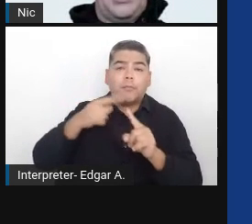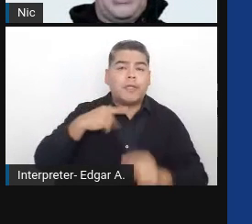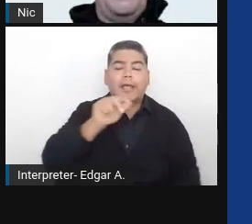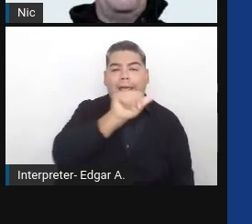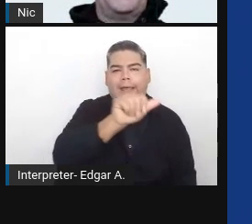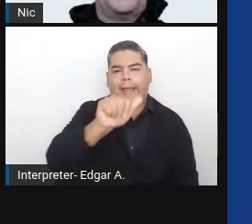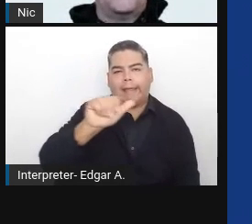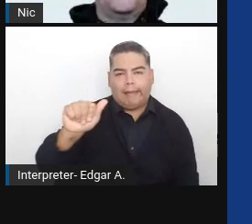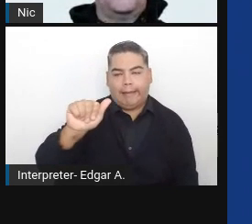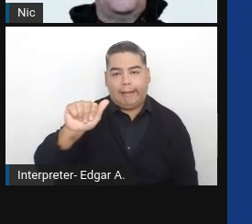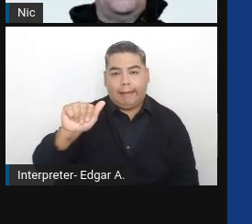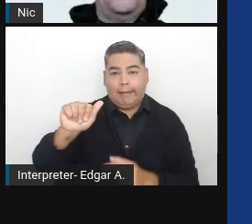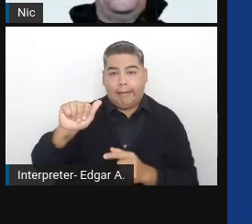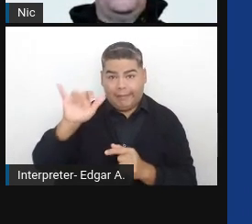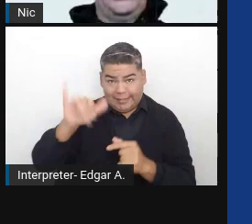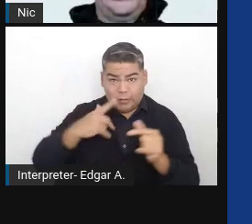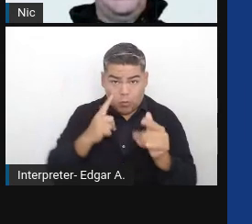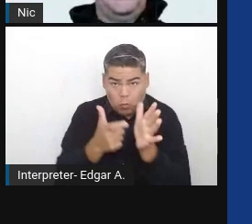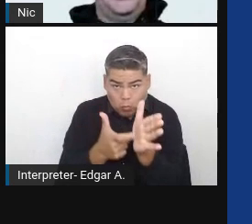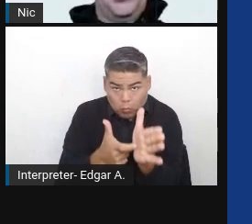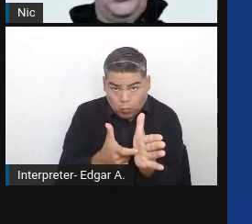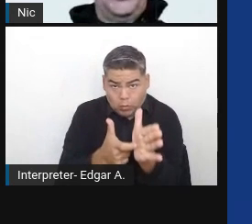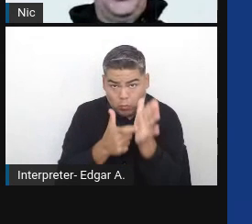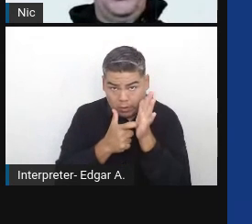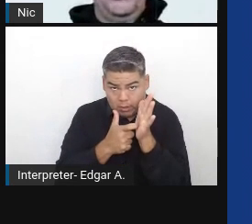Absolutely, not.